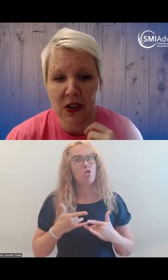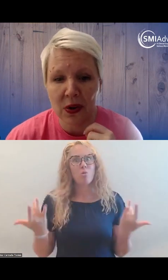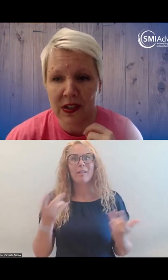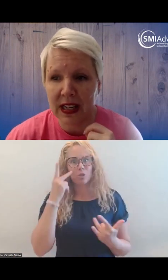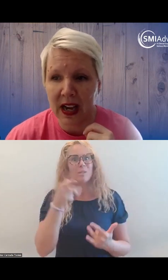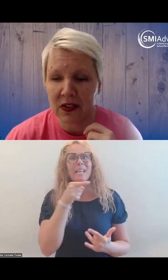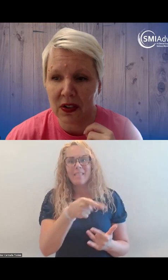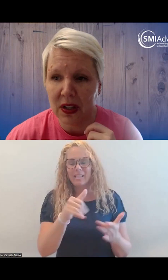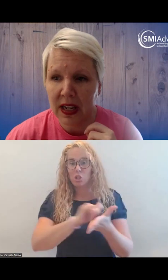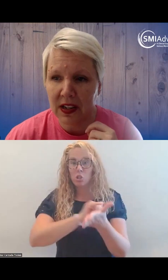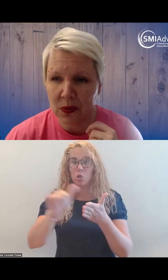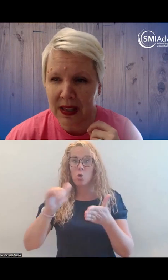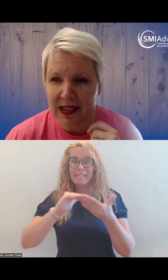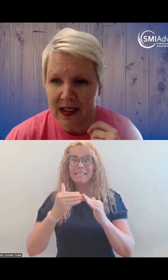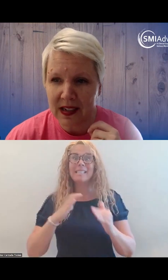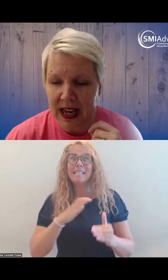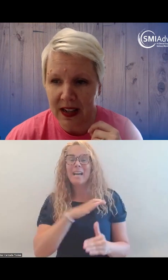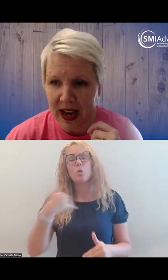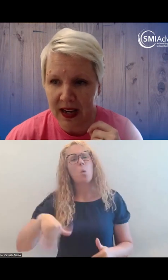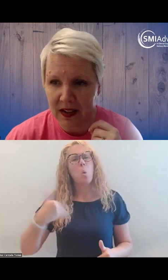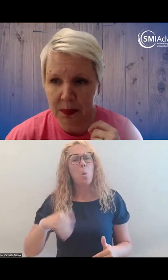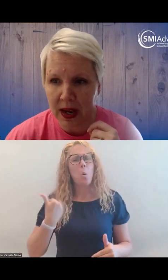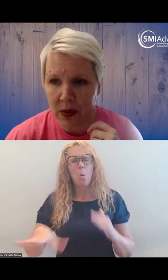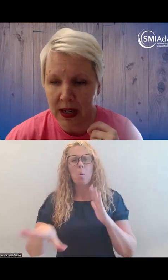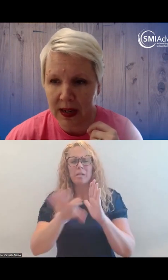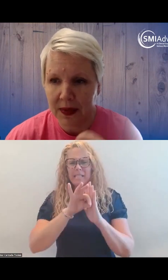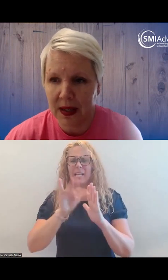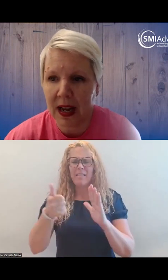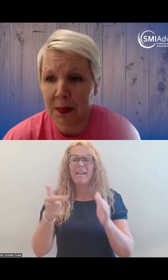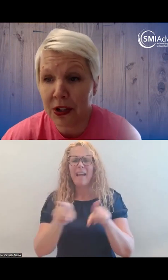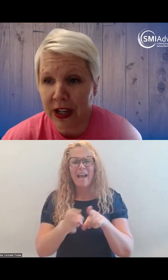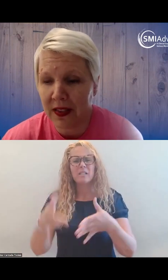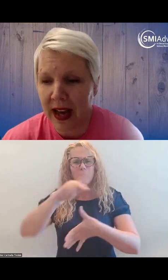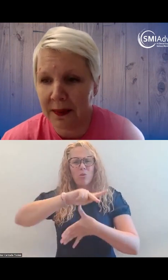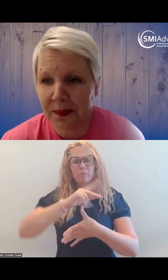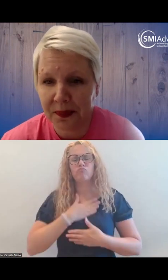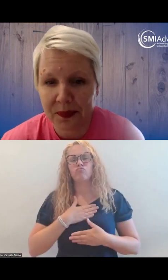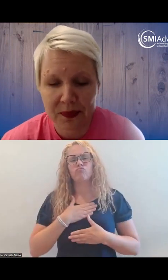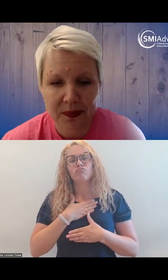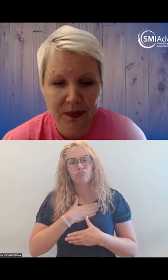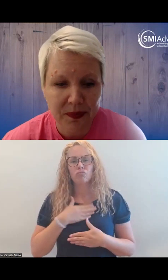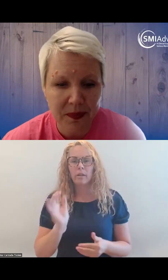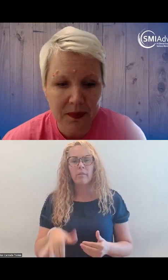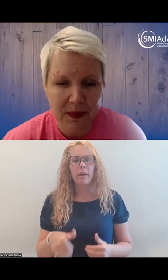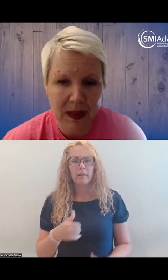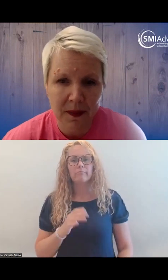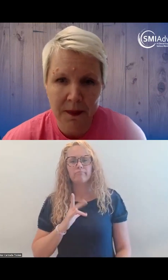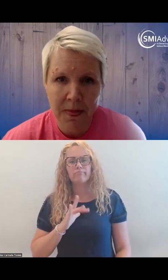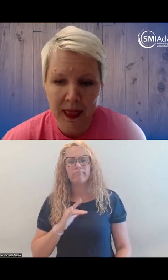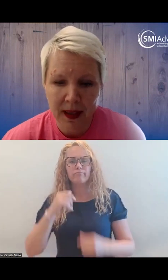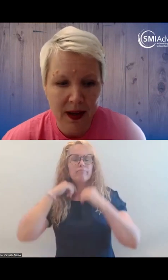NEW YORK CITY COUNCIL IS MAKING THIS A PRIORITY. I APPRECIATED THAT.